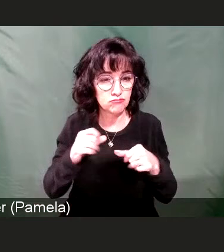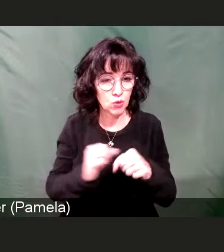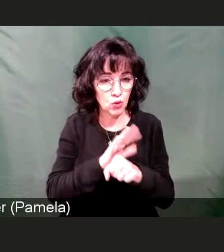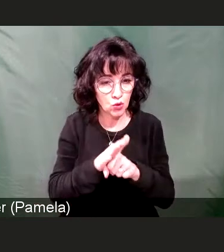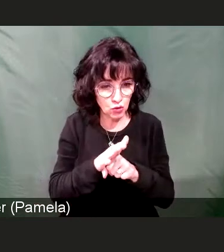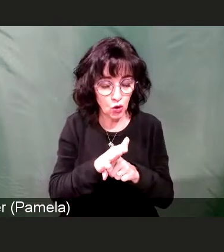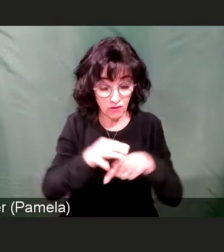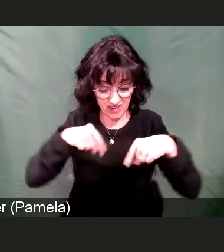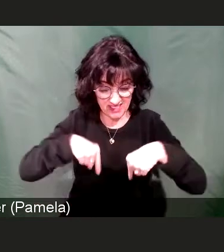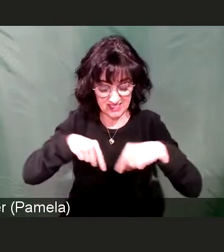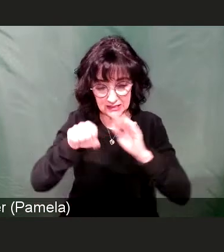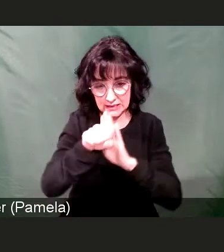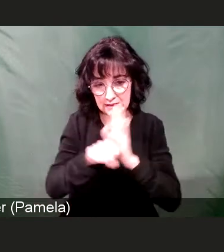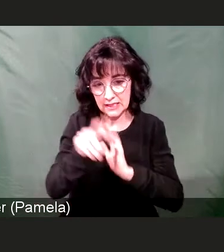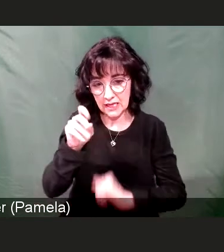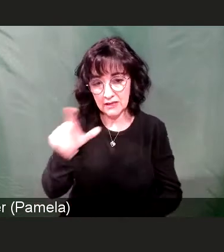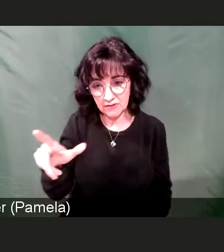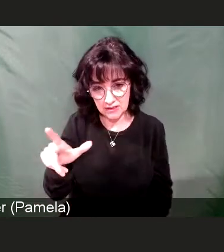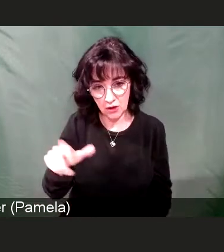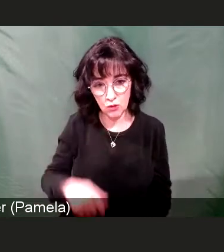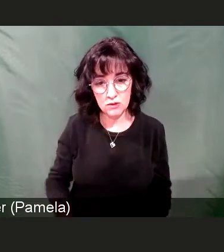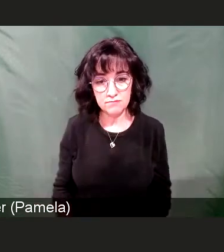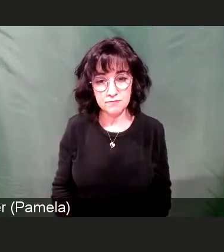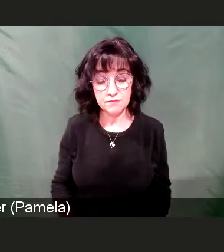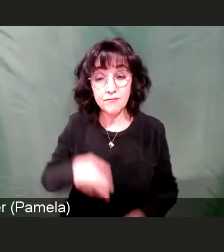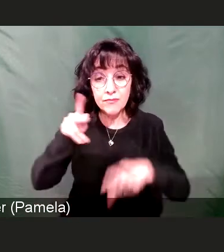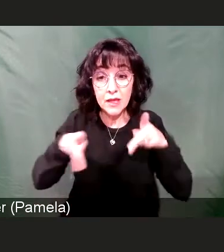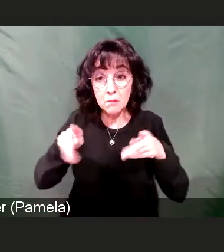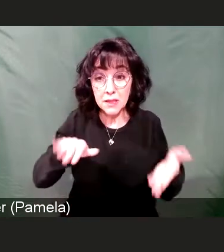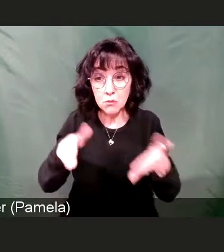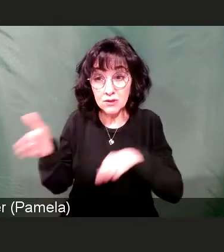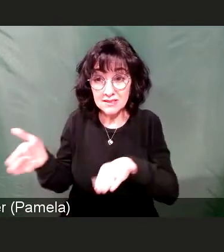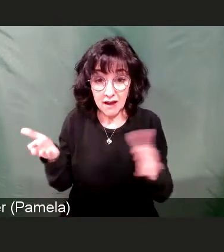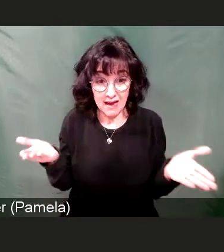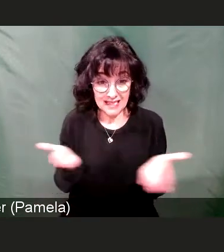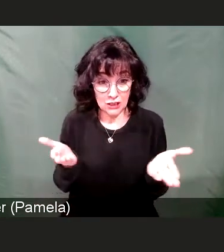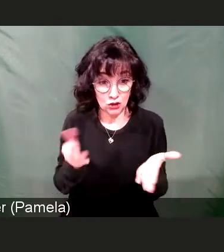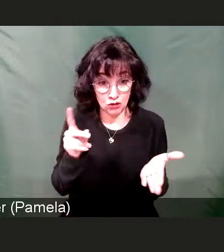than 1400 Delaware residents lives due to COVID issues.